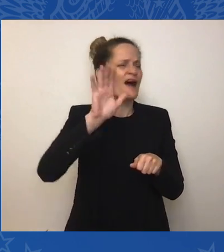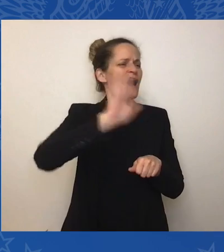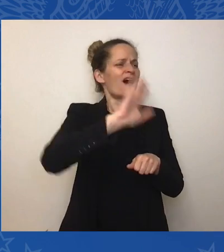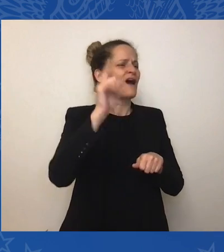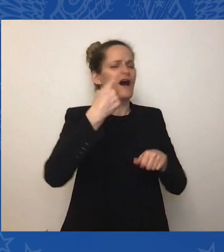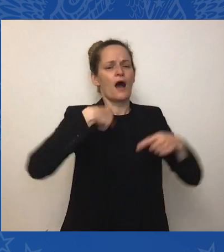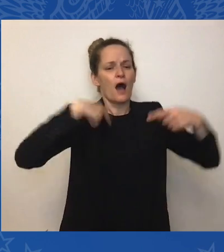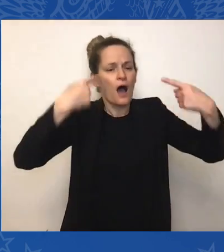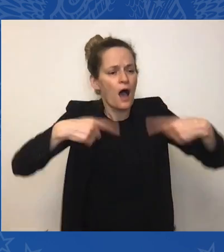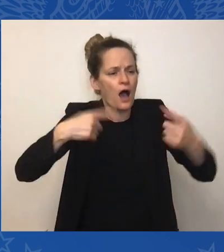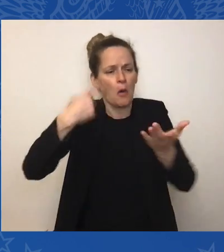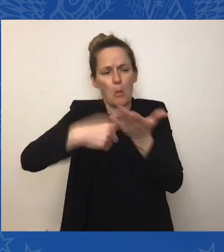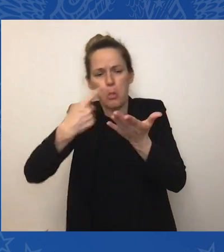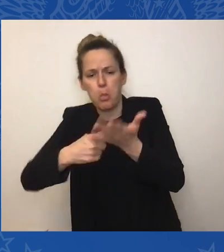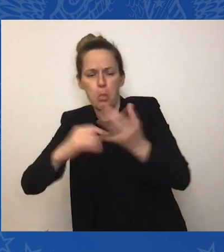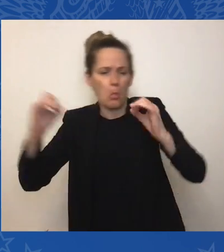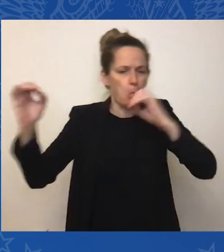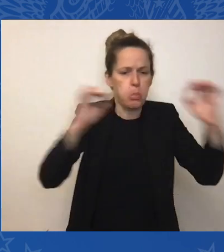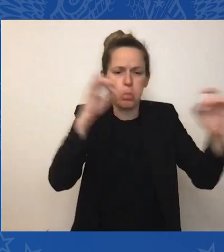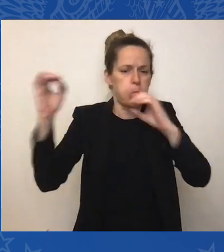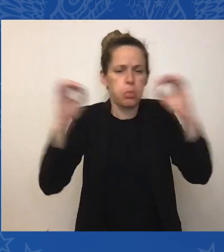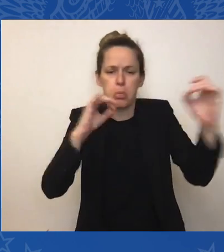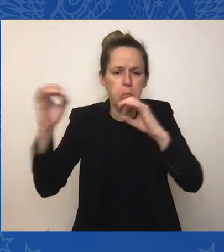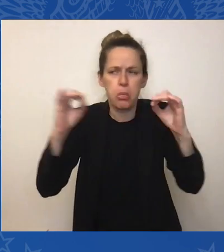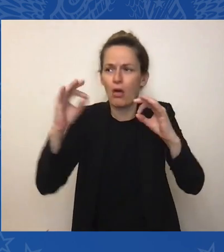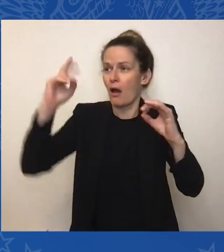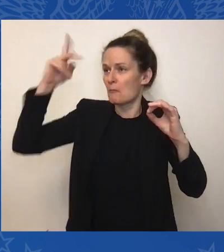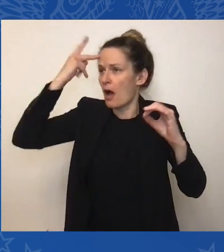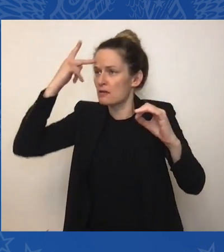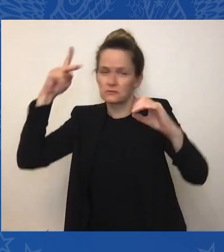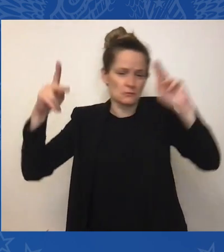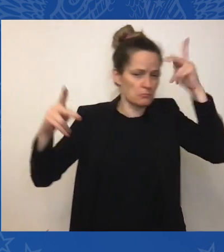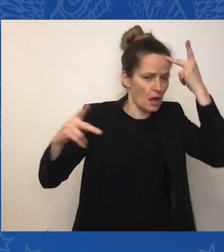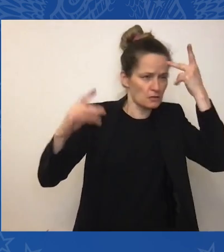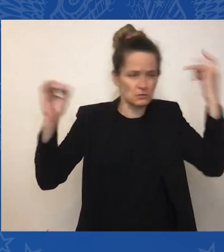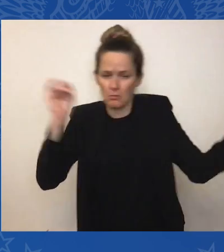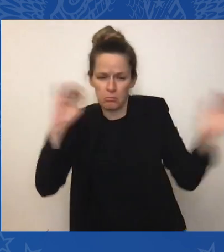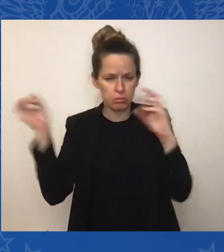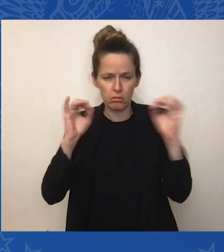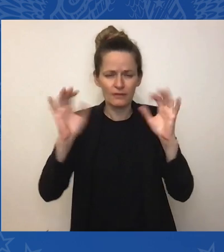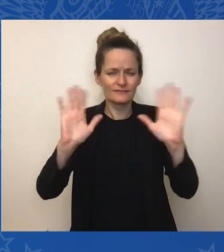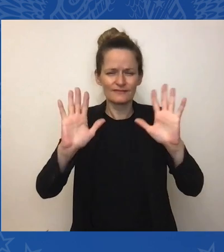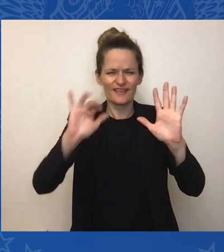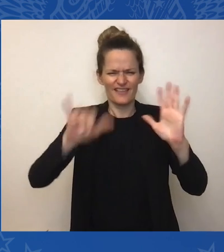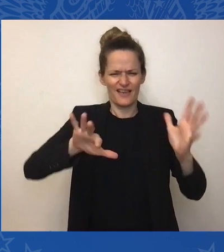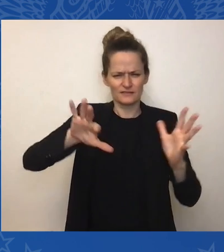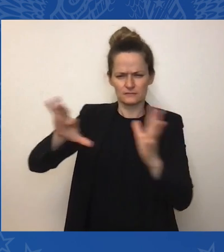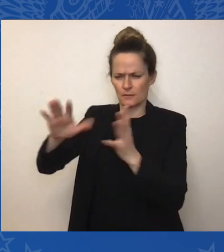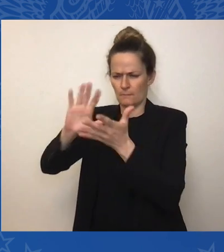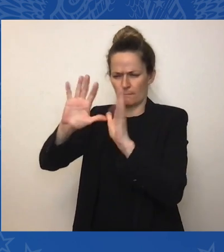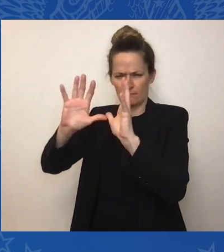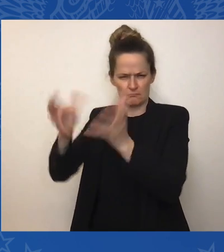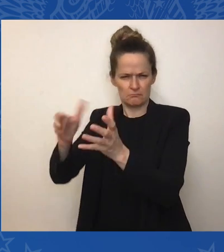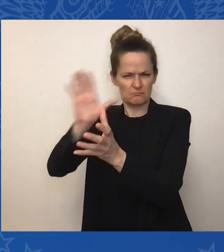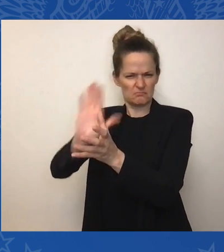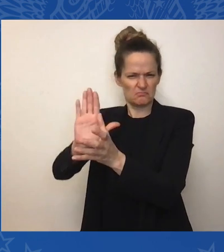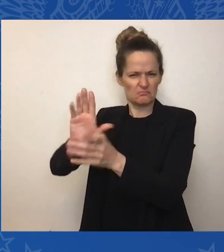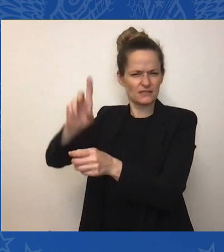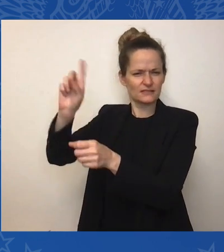But we have to be unified in the purpose of America: to create possibility, prosperity;